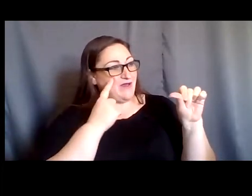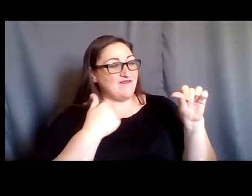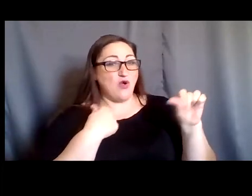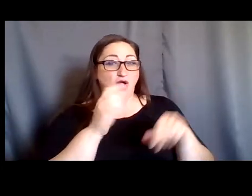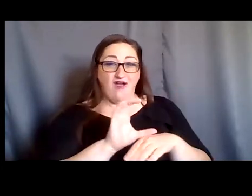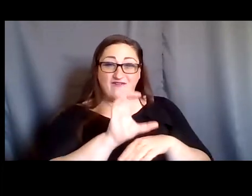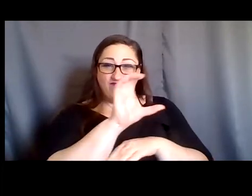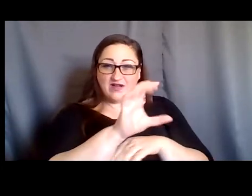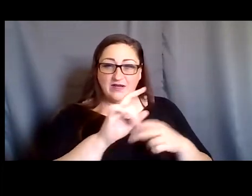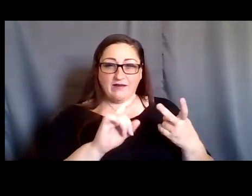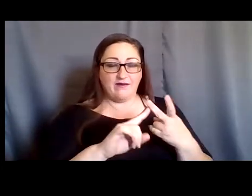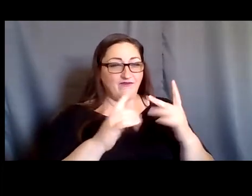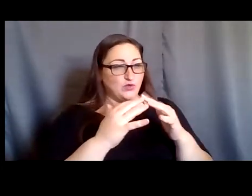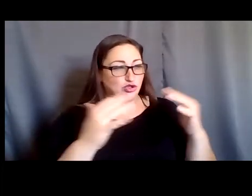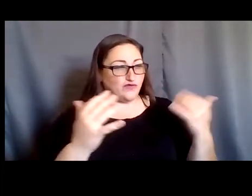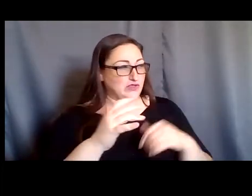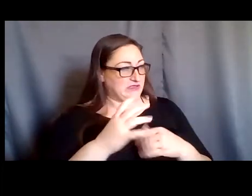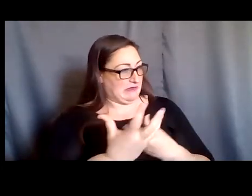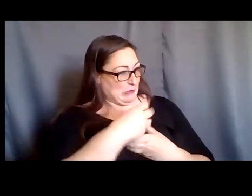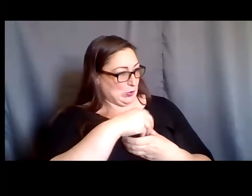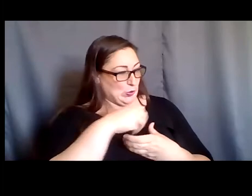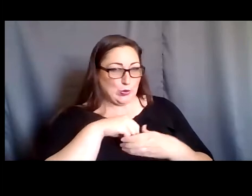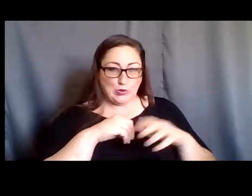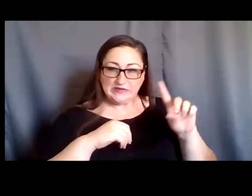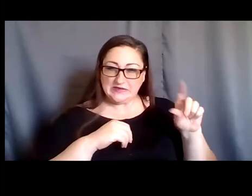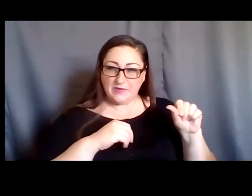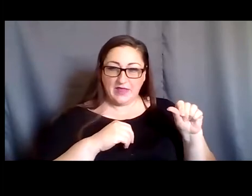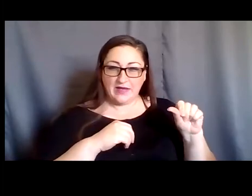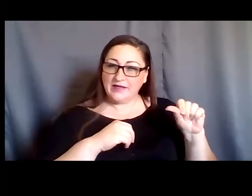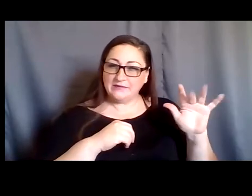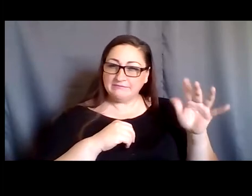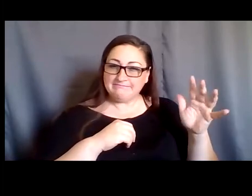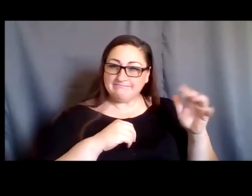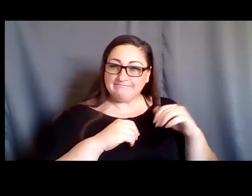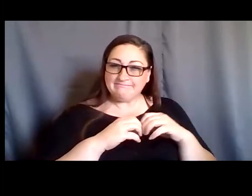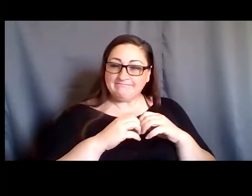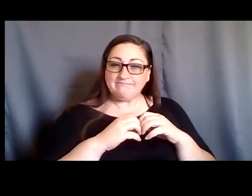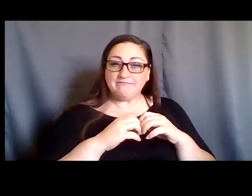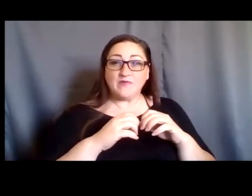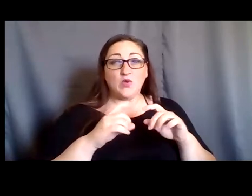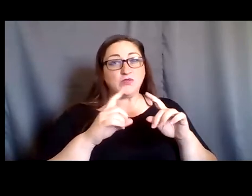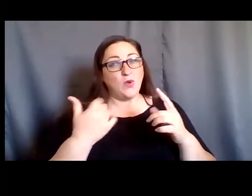For all its power, the ADA’s legal tenets were just a start to dismantling